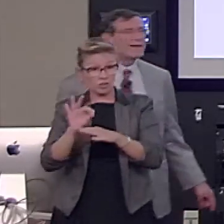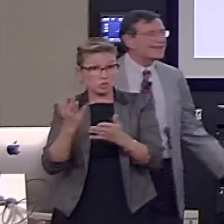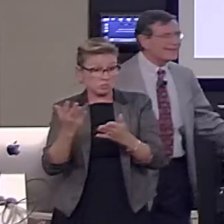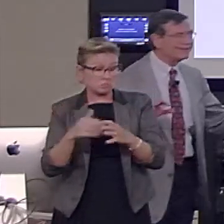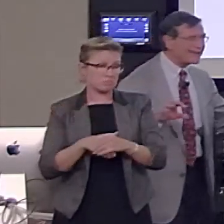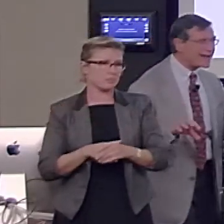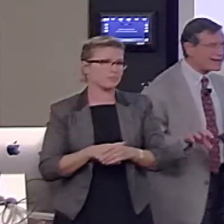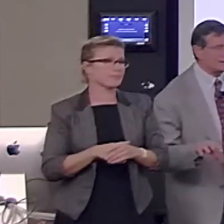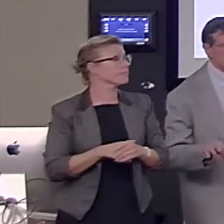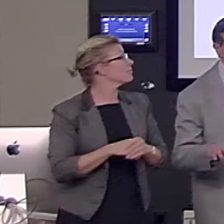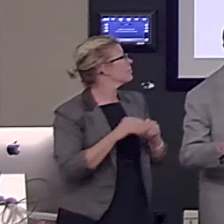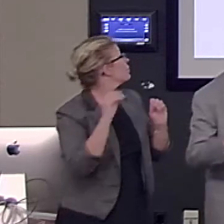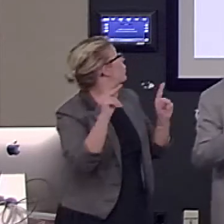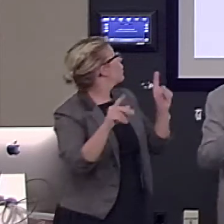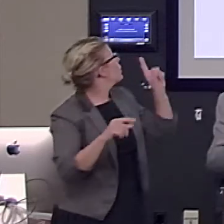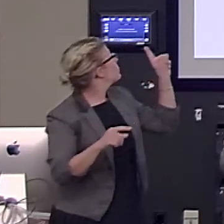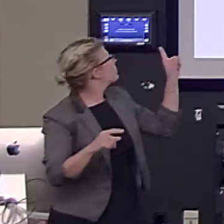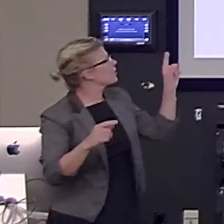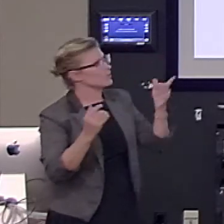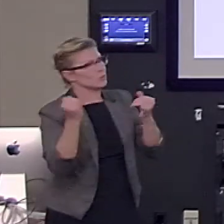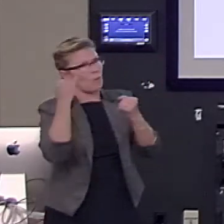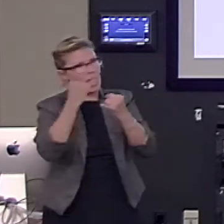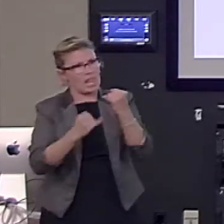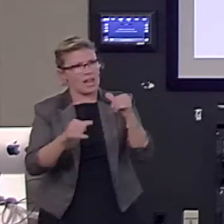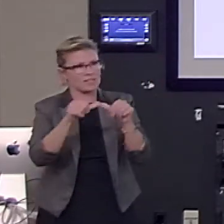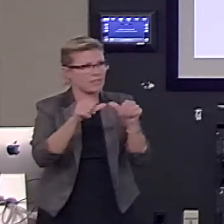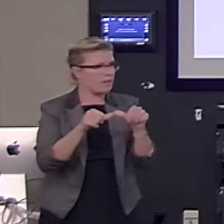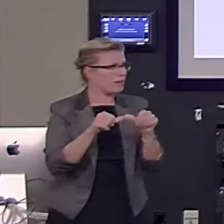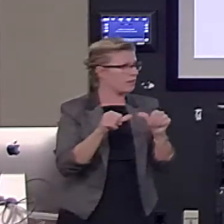My last area or domain is really on some level